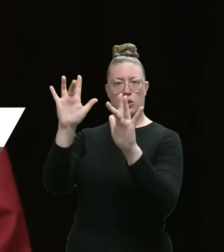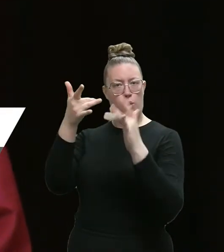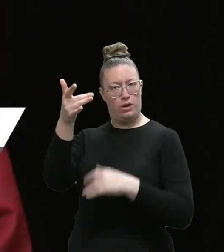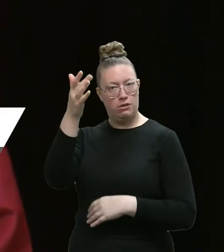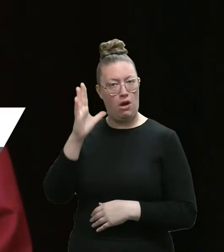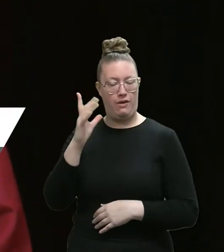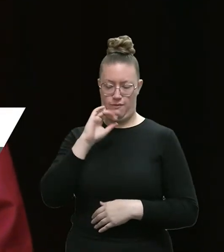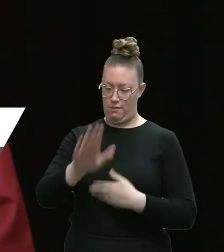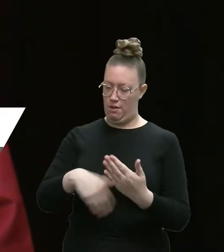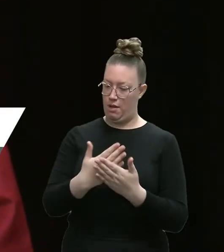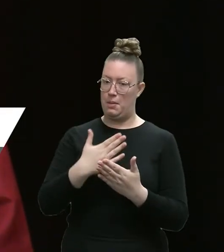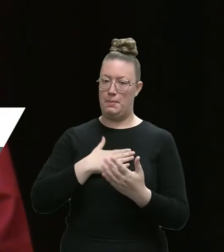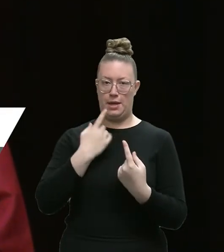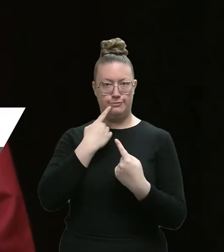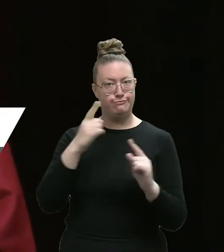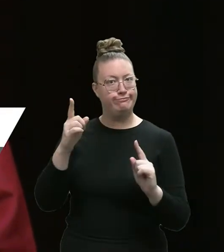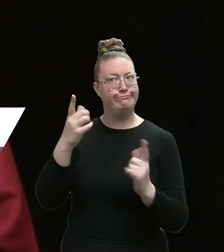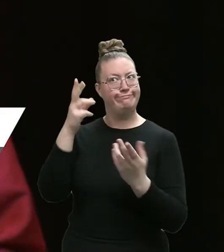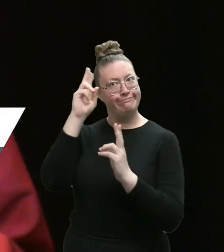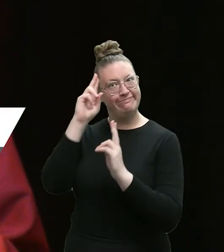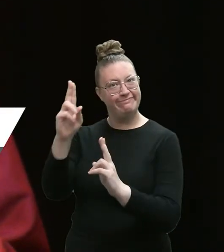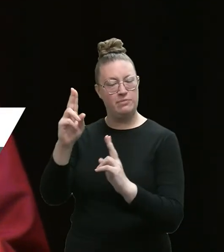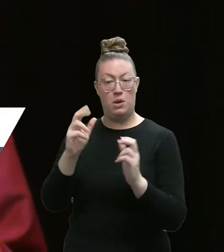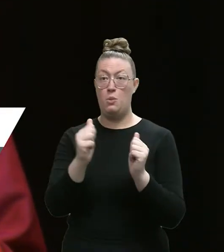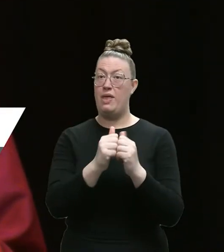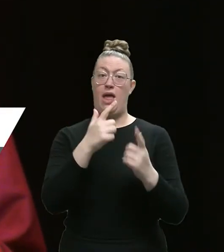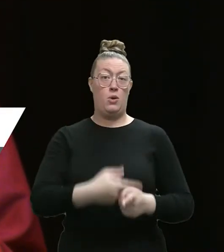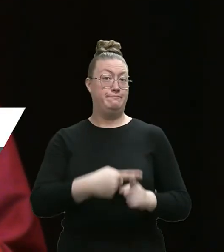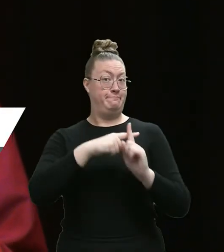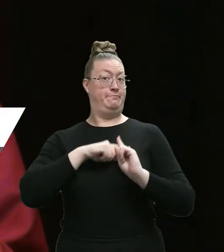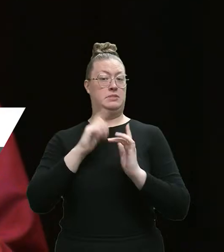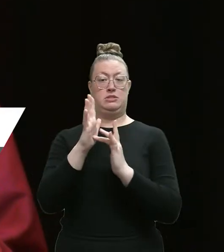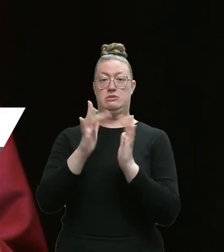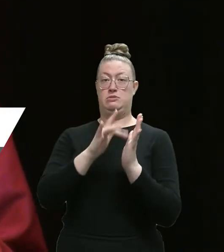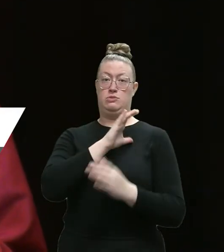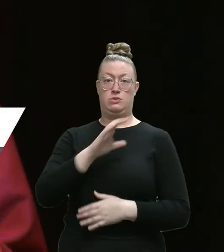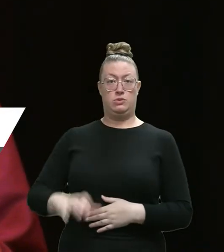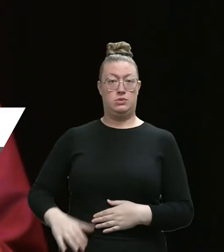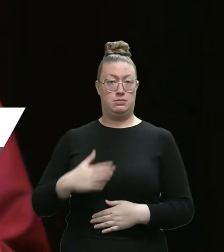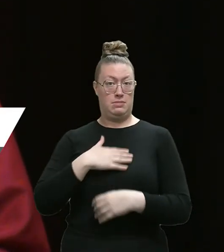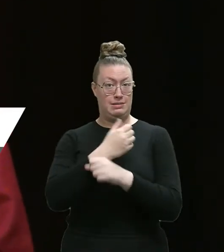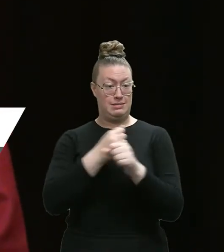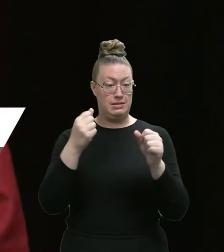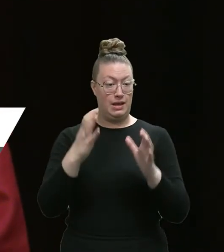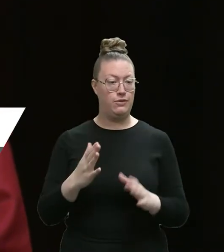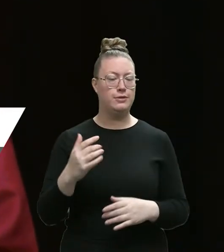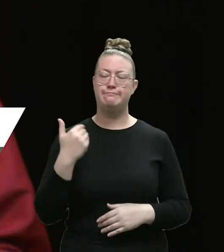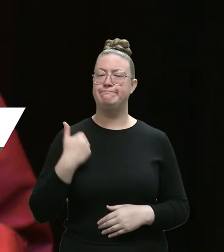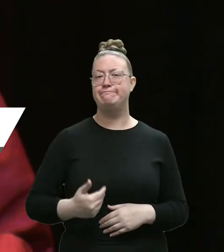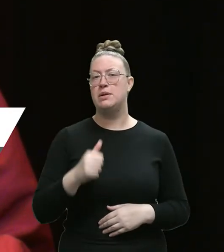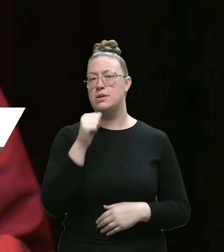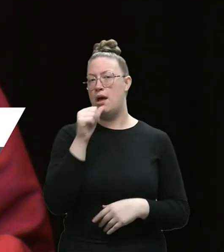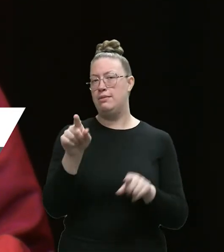and we were on our way somewhere and we decided to go to a different location.